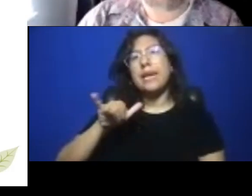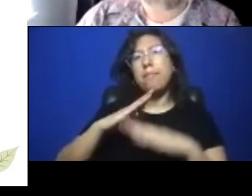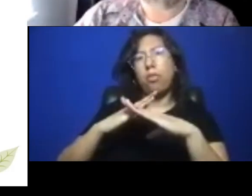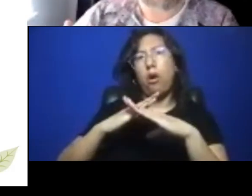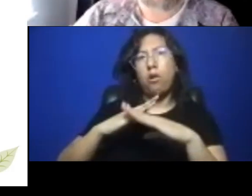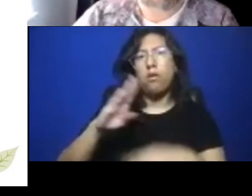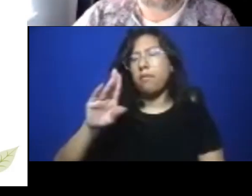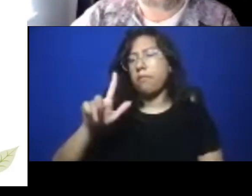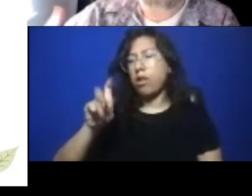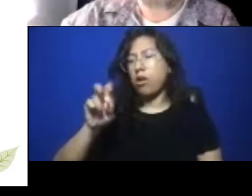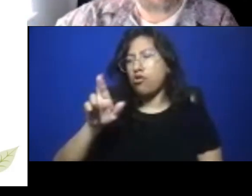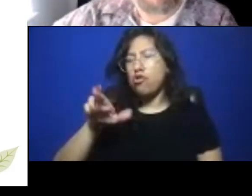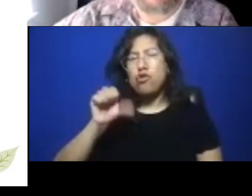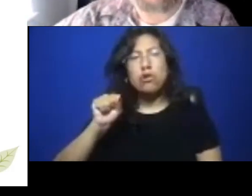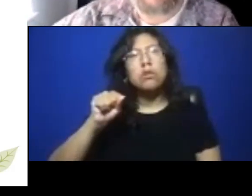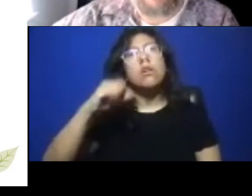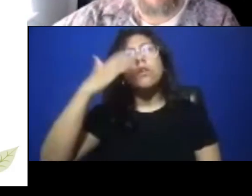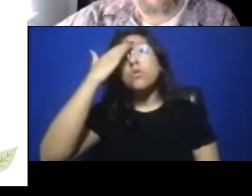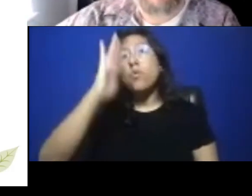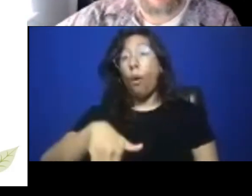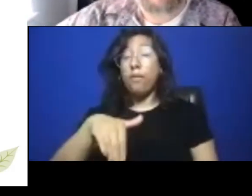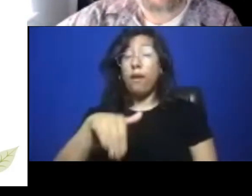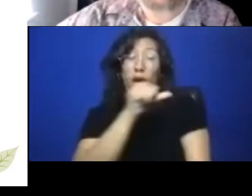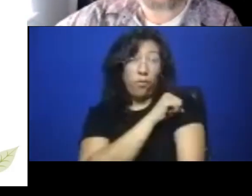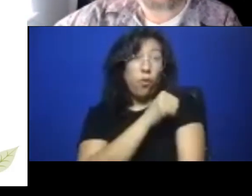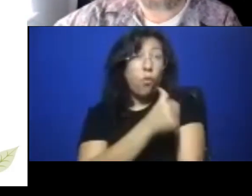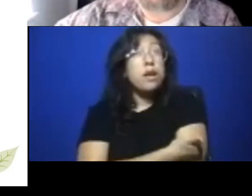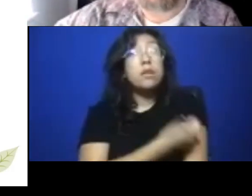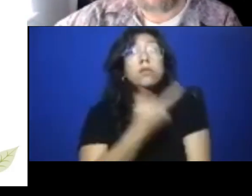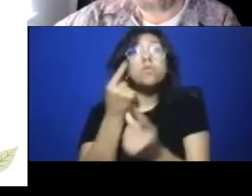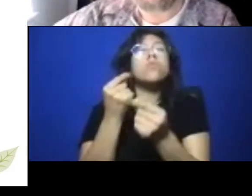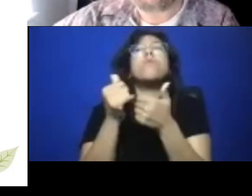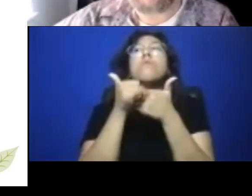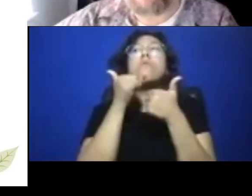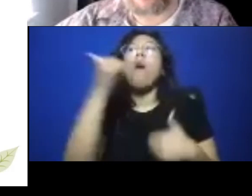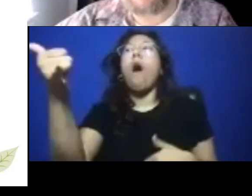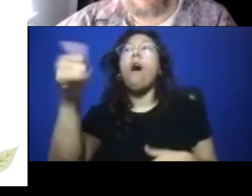that call in other providers that may cause direct harm